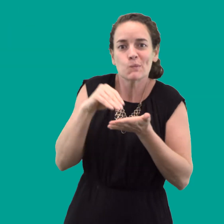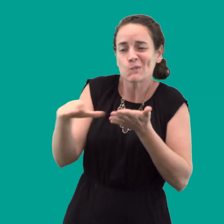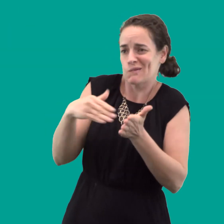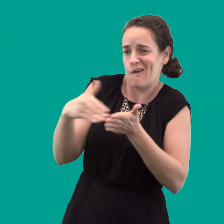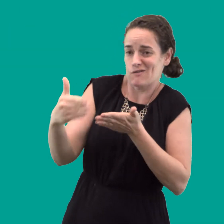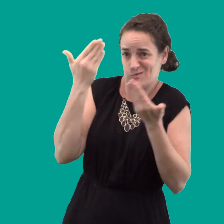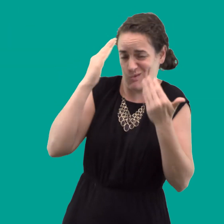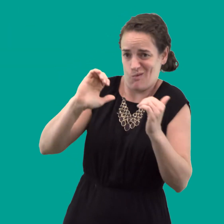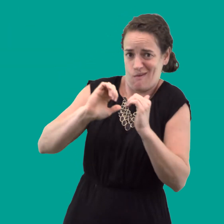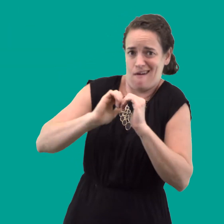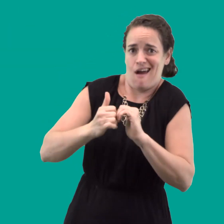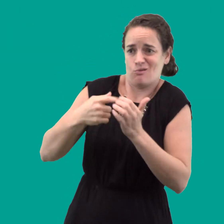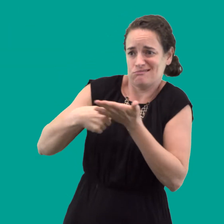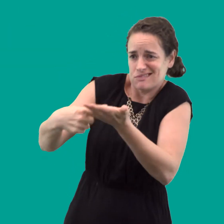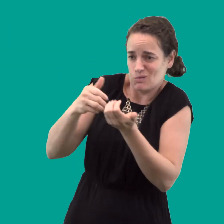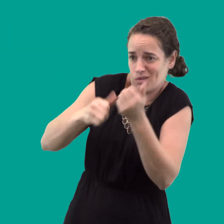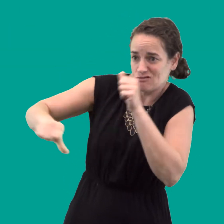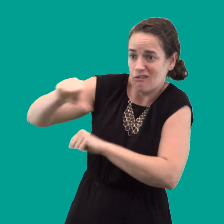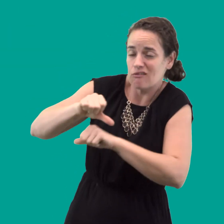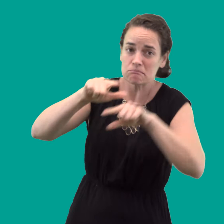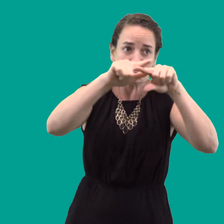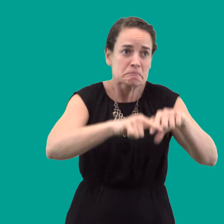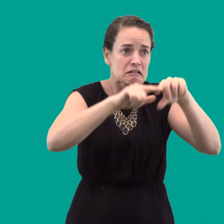Students often don't know how to discuss with each other